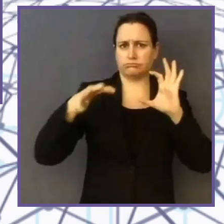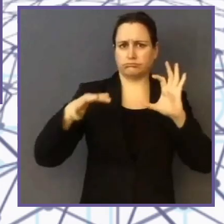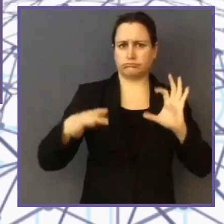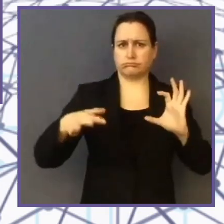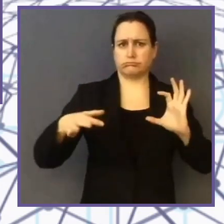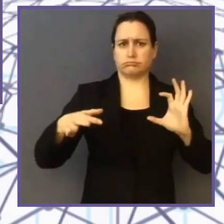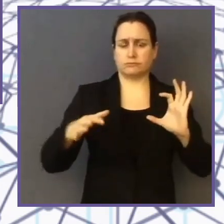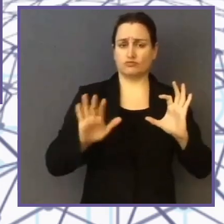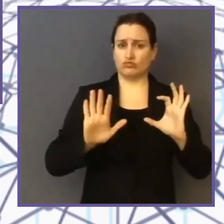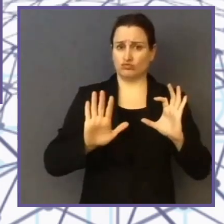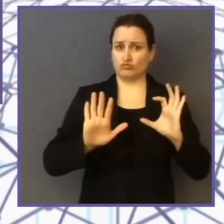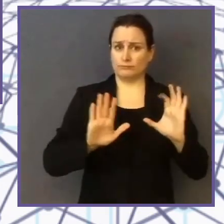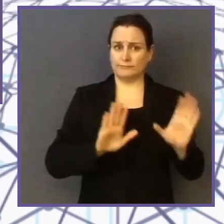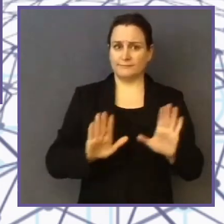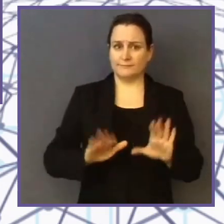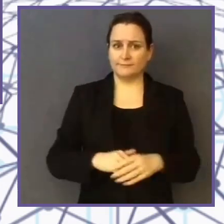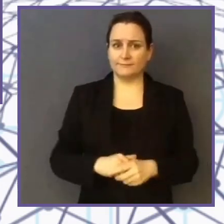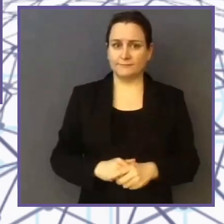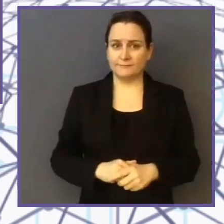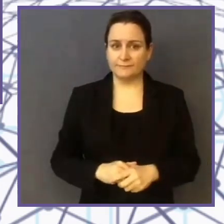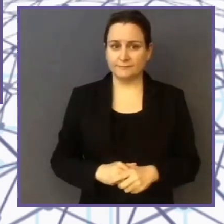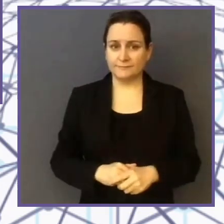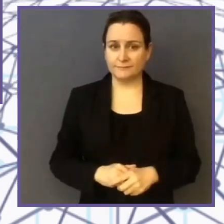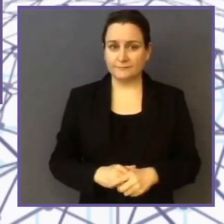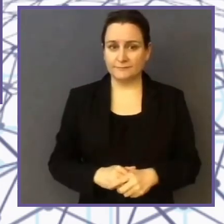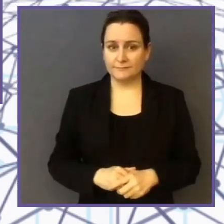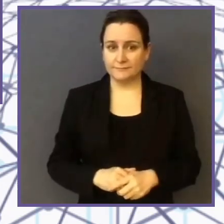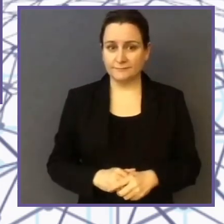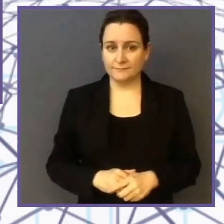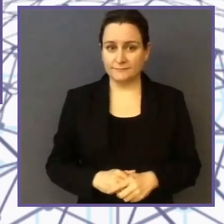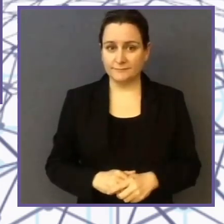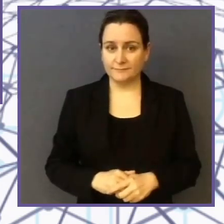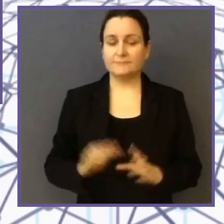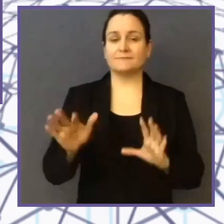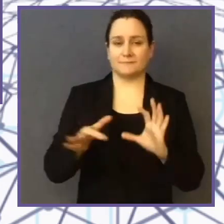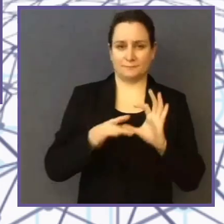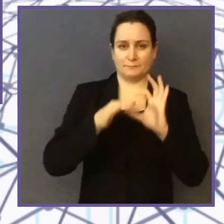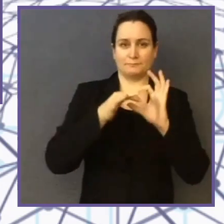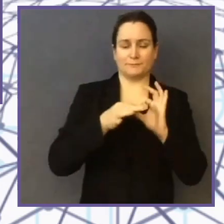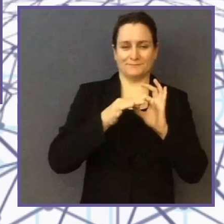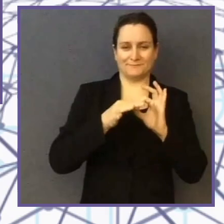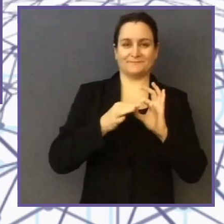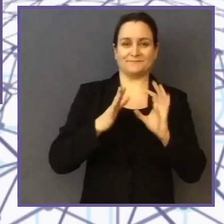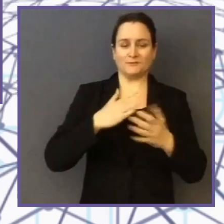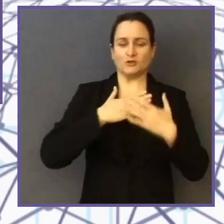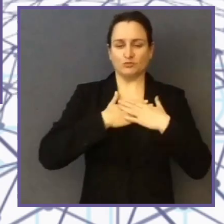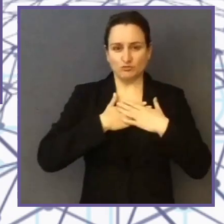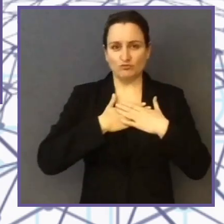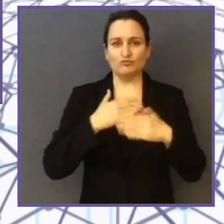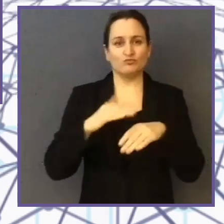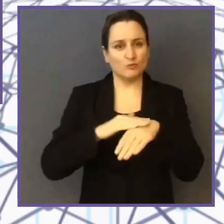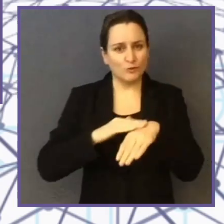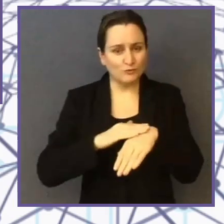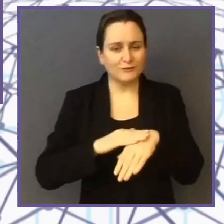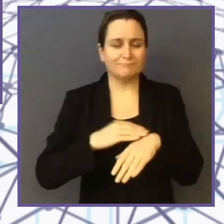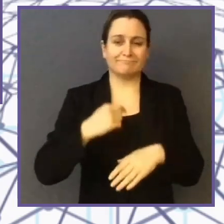Okay, we're back. My internet gave out. Apologies on the tech side here.